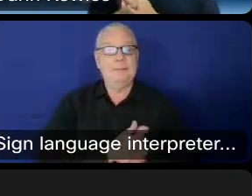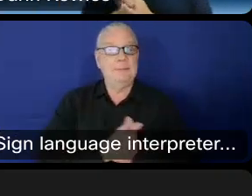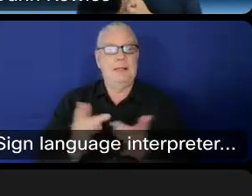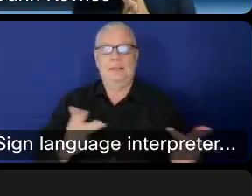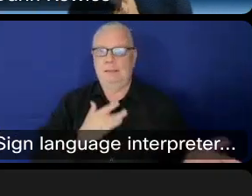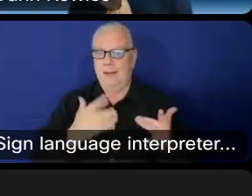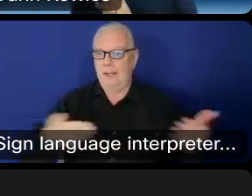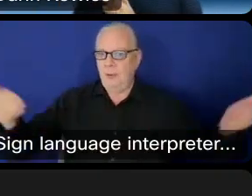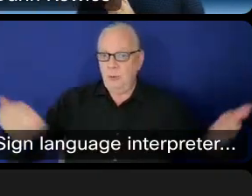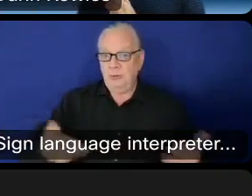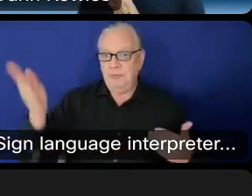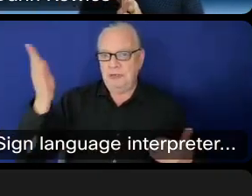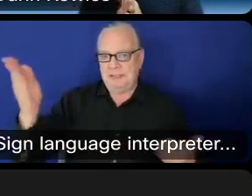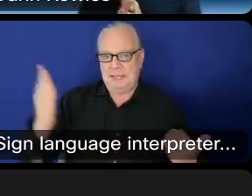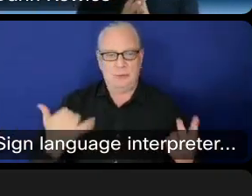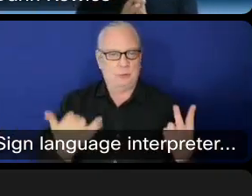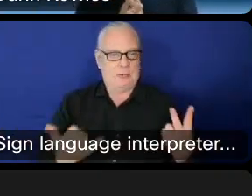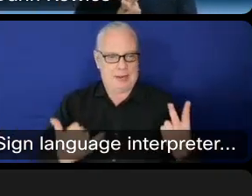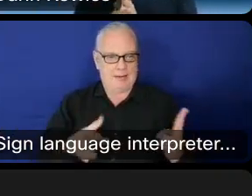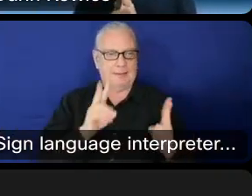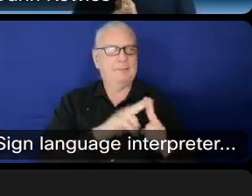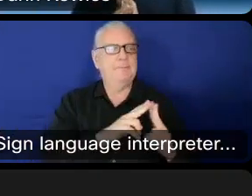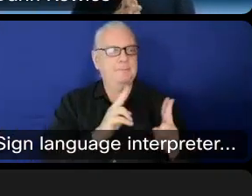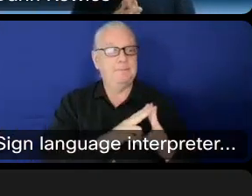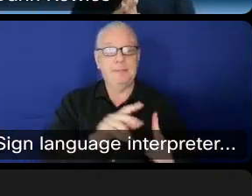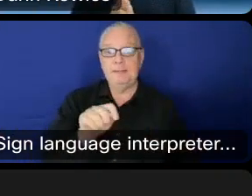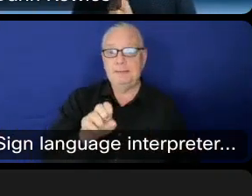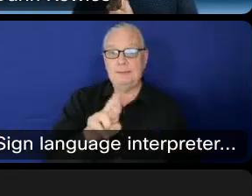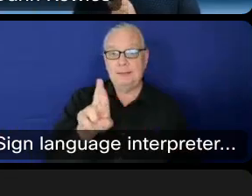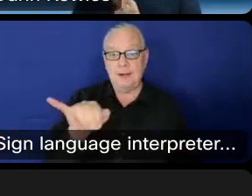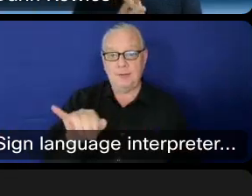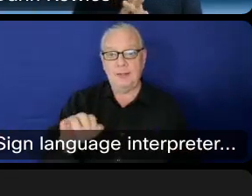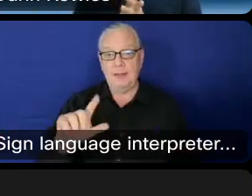presenters for today's webinar. Terri L. Wilder is the manager